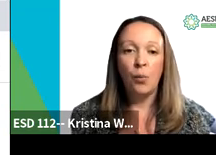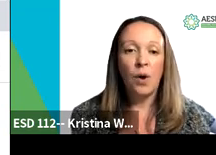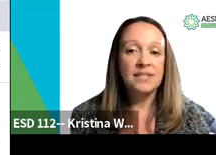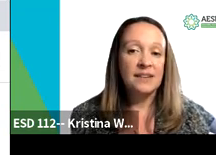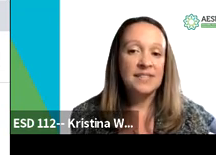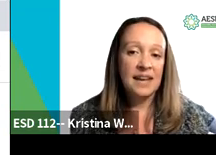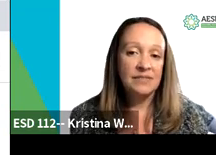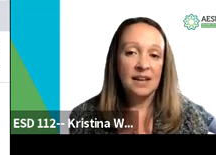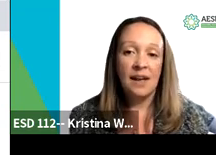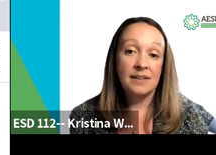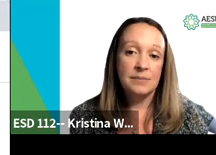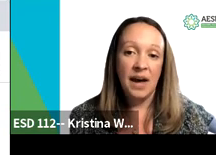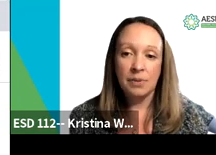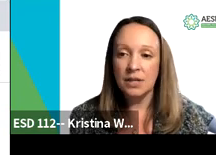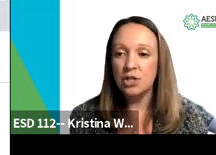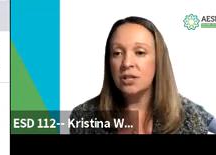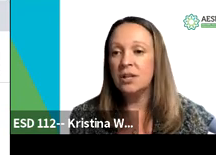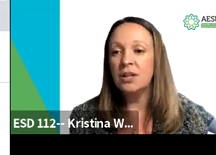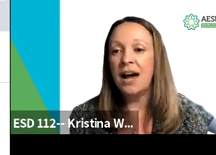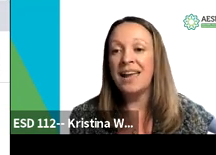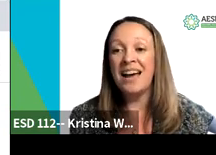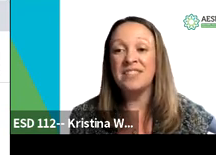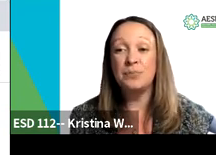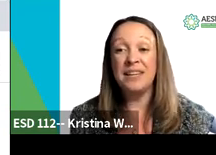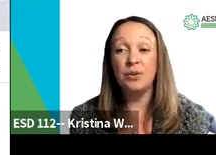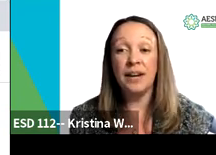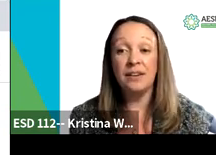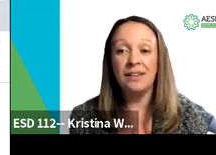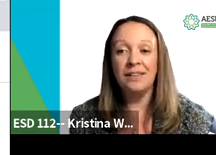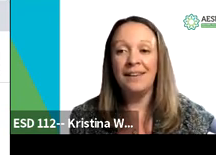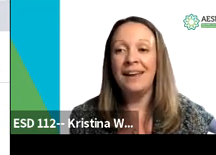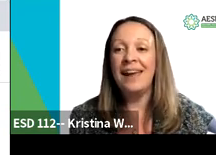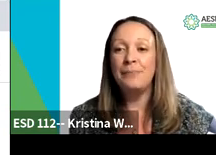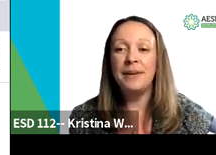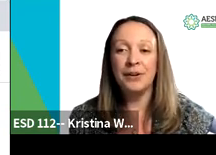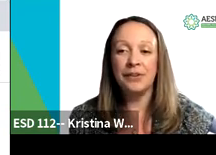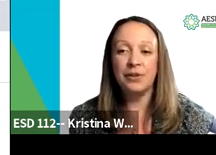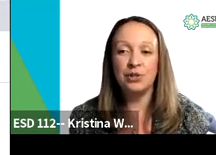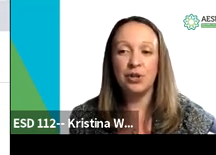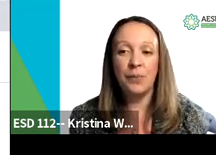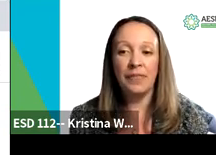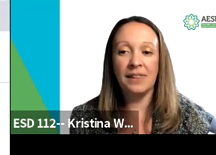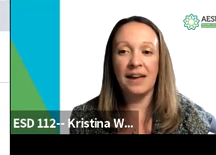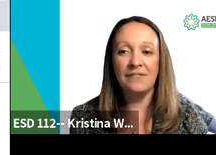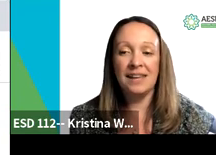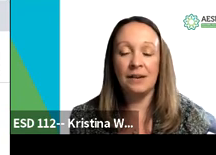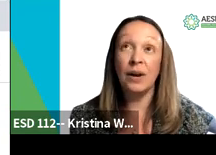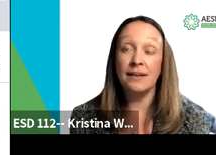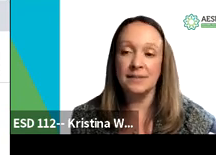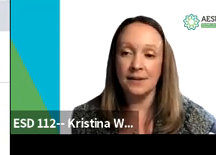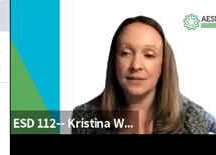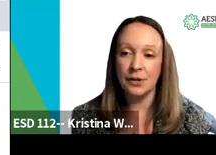ESD 112-- Kristina Wambold: Once I've saved it and it's published I have speed crater and peer review show up on the left, right hand side. Sorry.